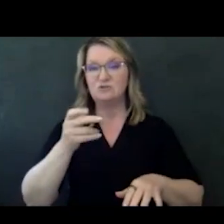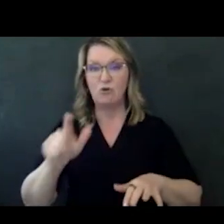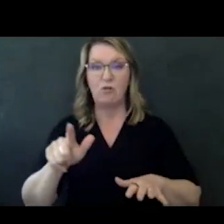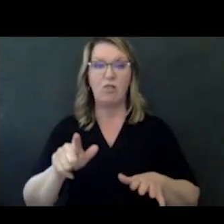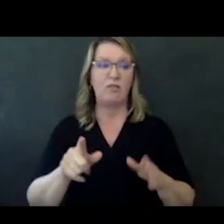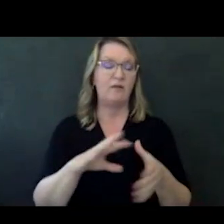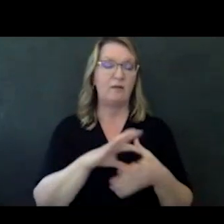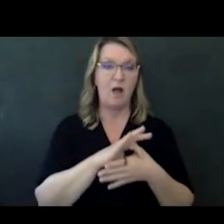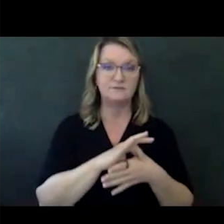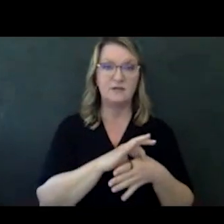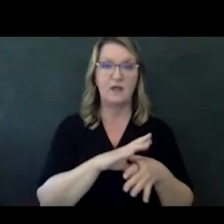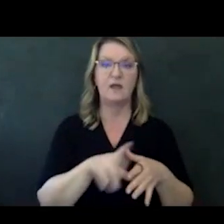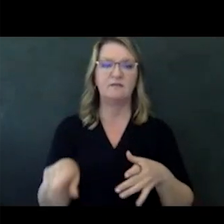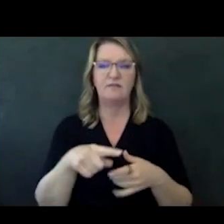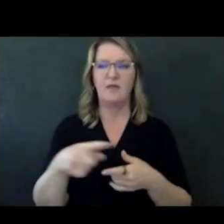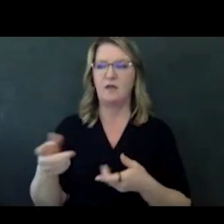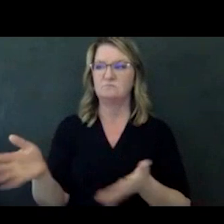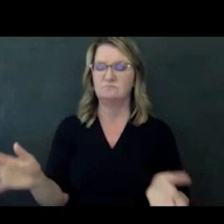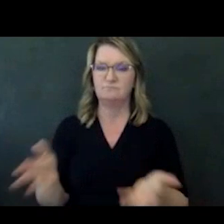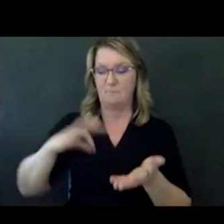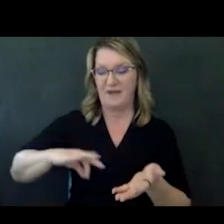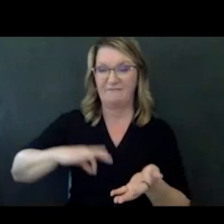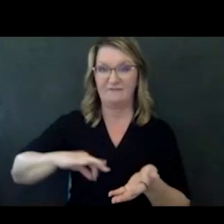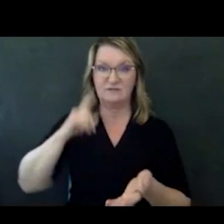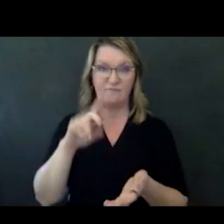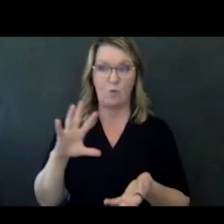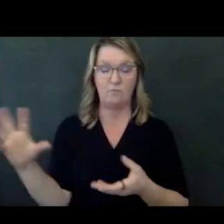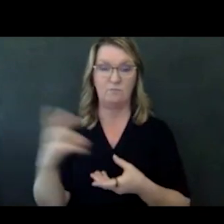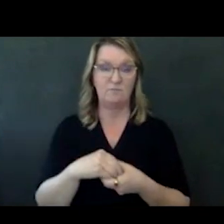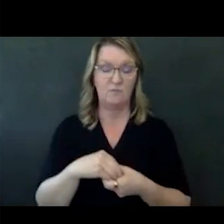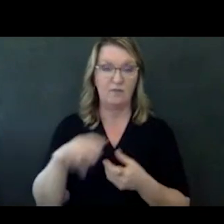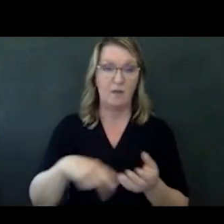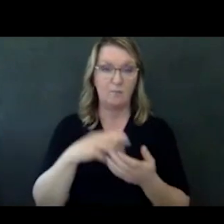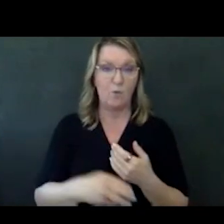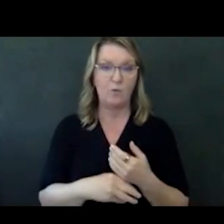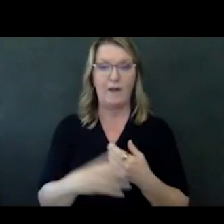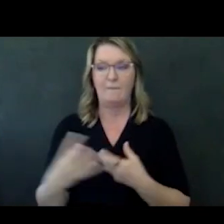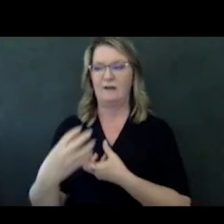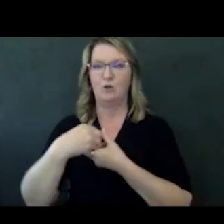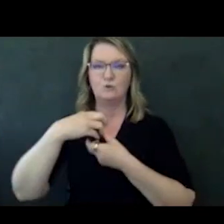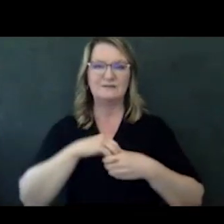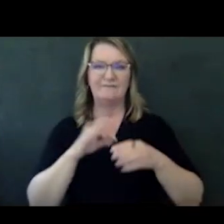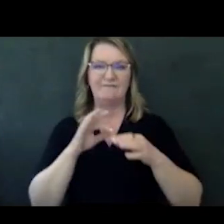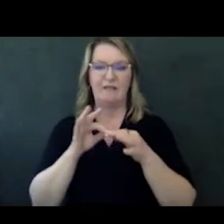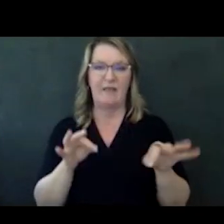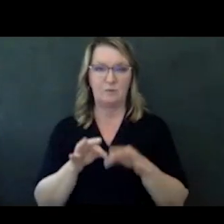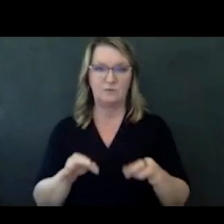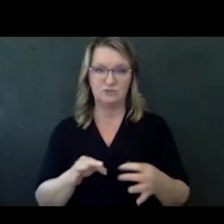benefit of program participation using inclusive language design. Employer -facing materials for